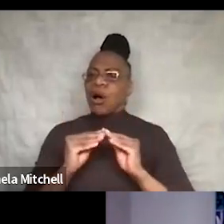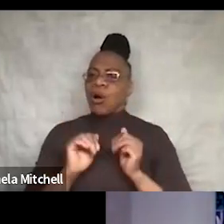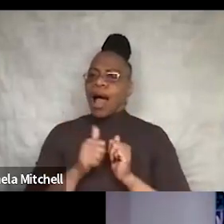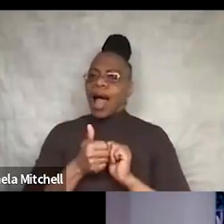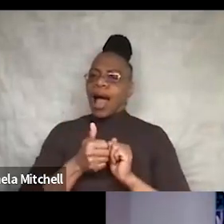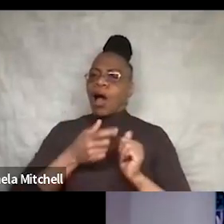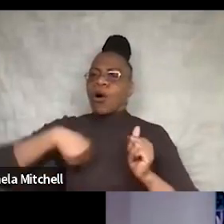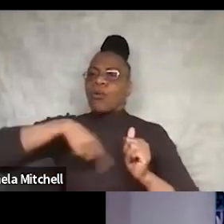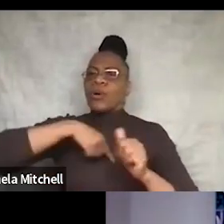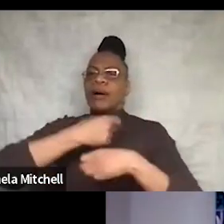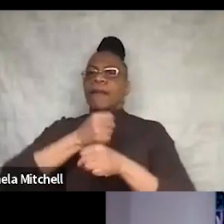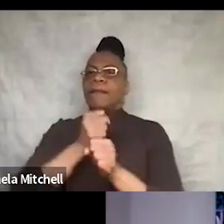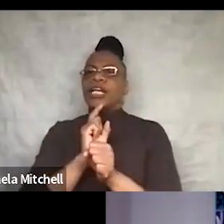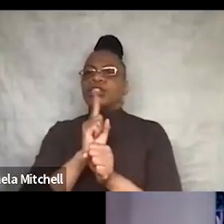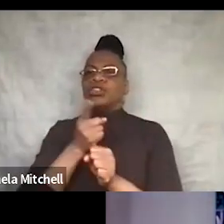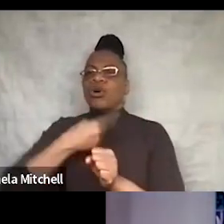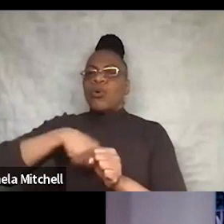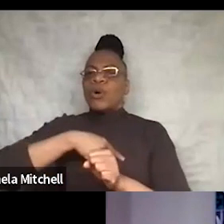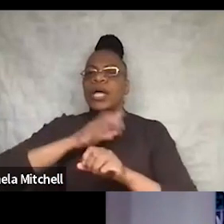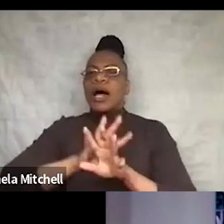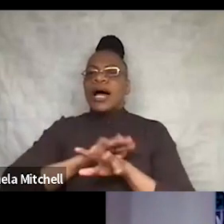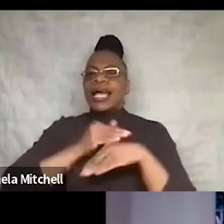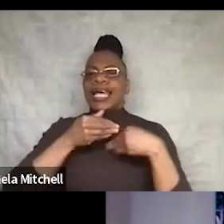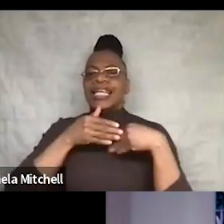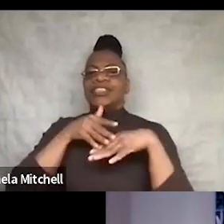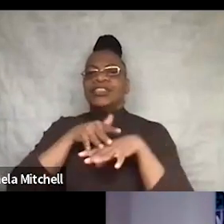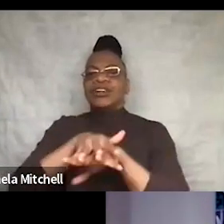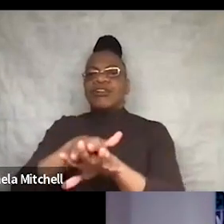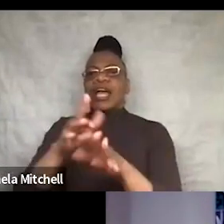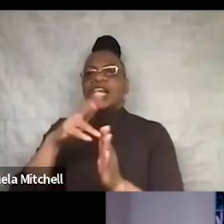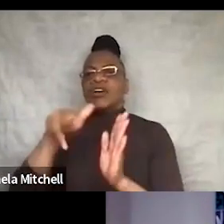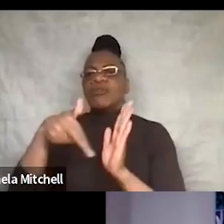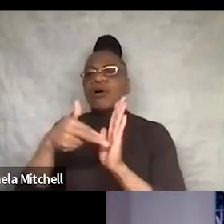that we are integrating roles with people with lived experience and the voice of lived experience.